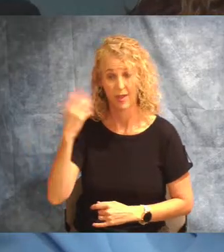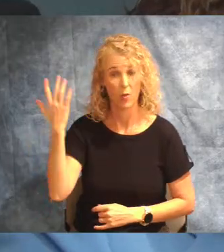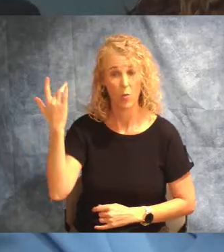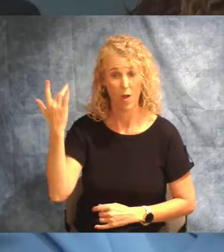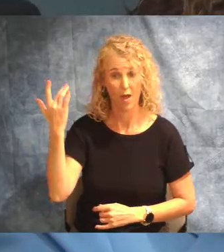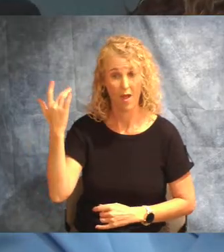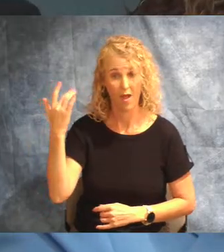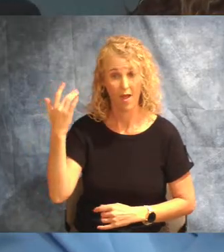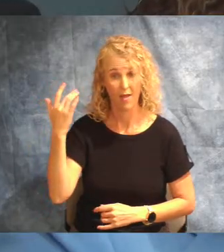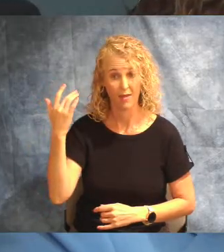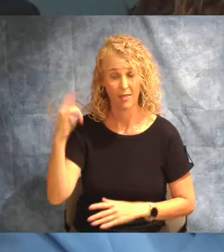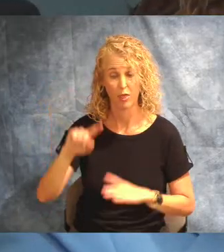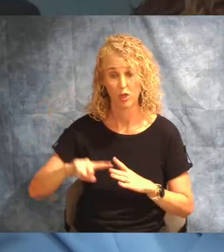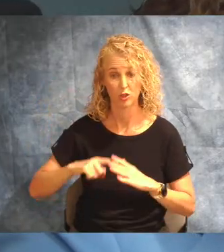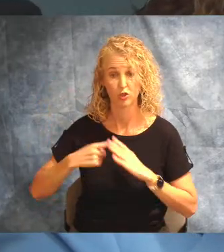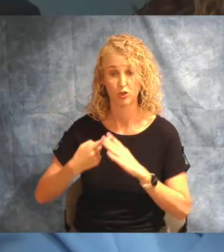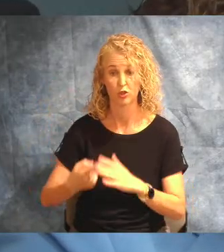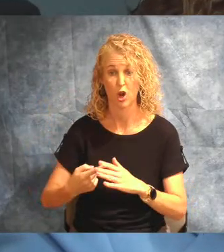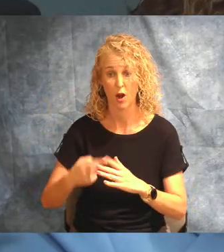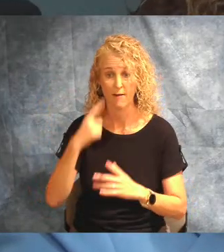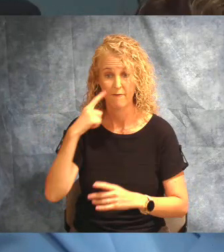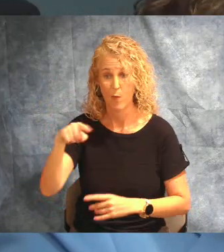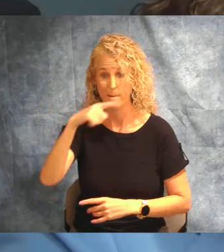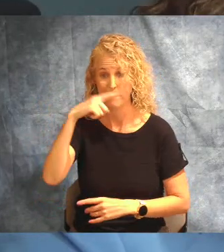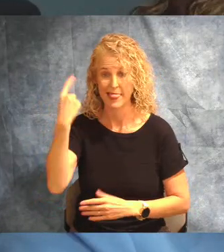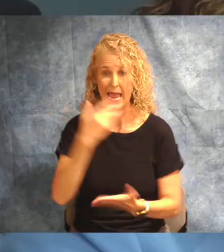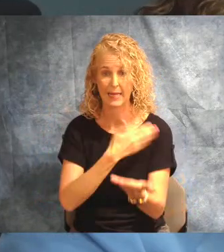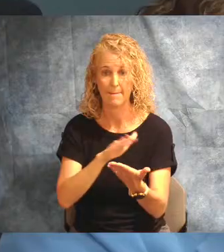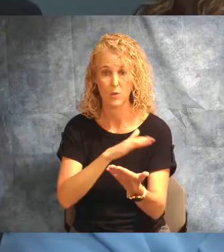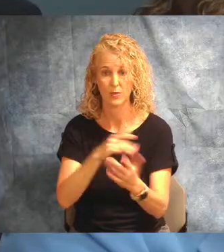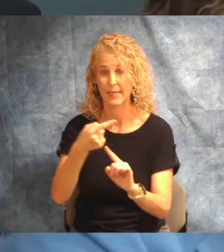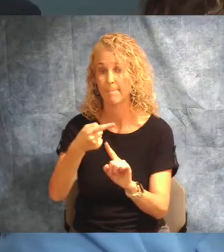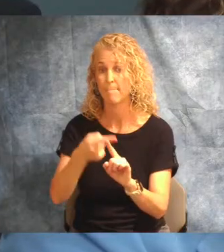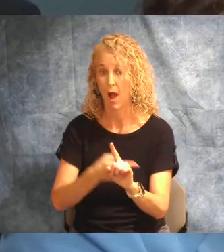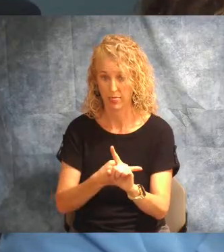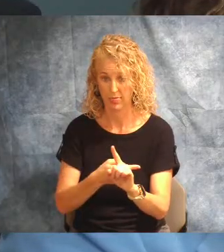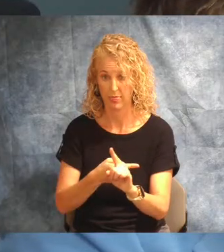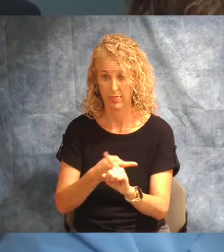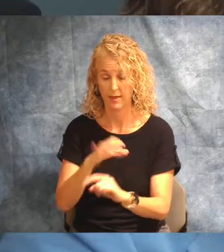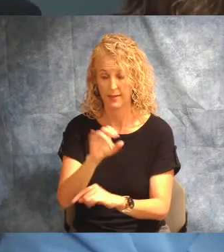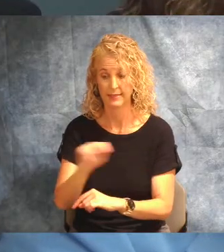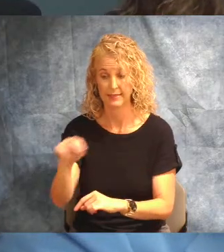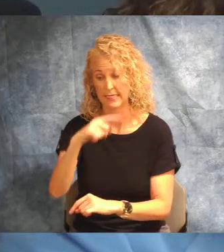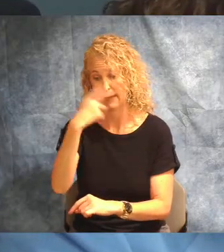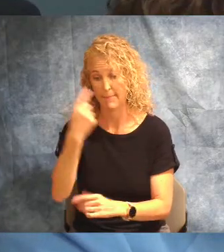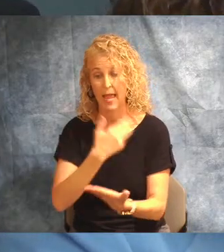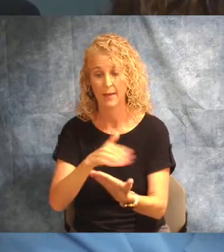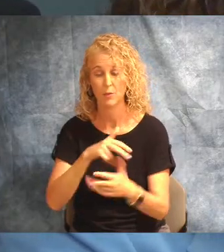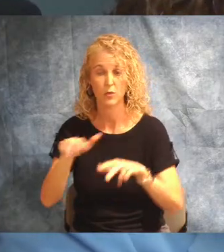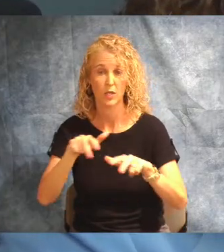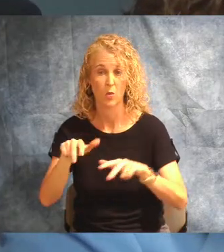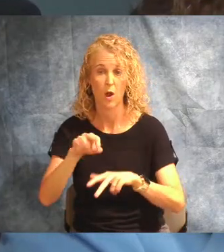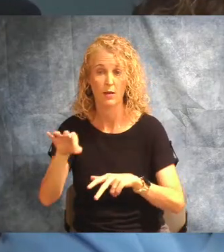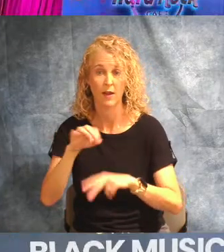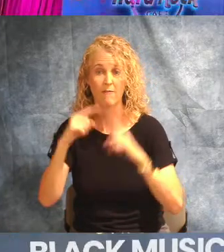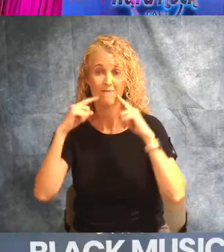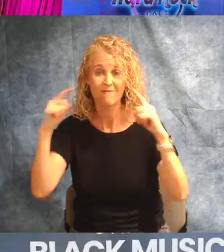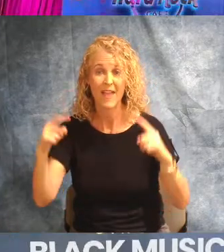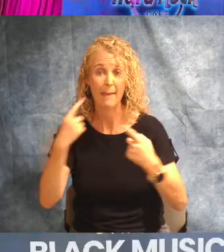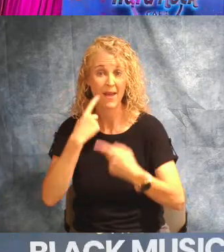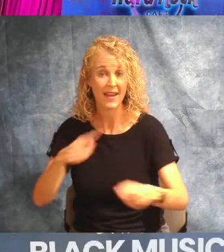the kickoff of Black Music Month and Cincinnati Black Music Walk of Fame announcement for 2026.